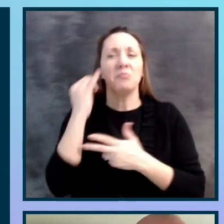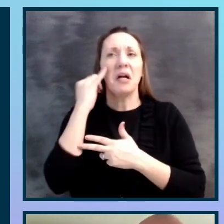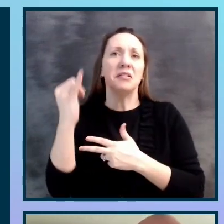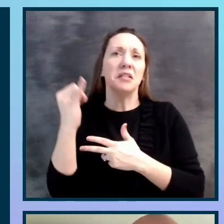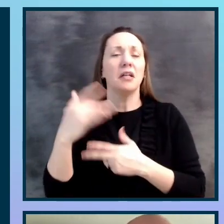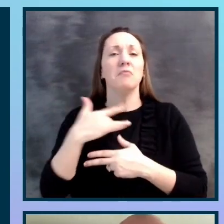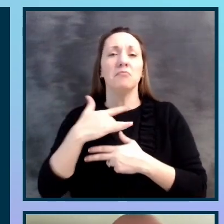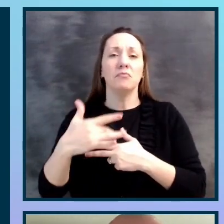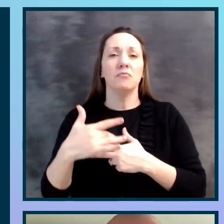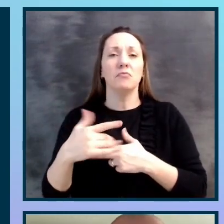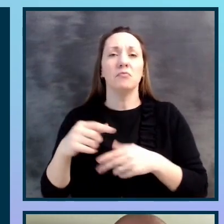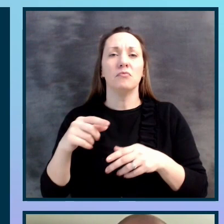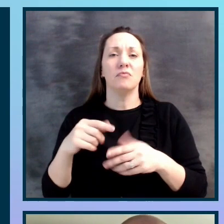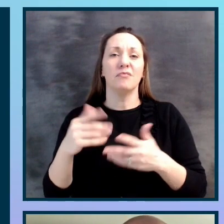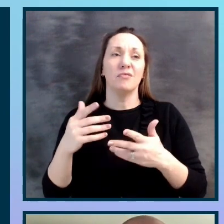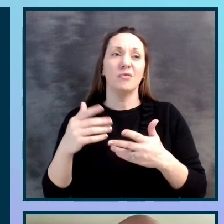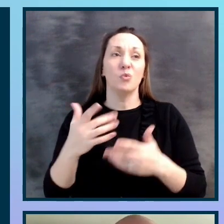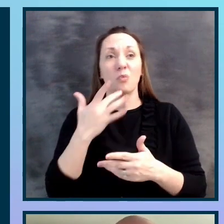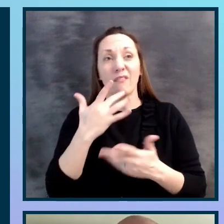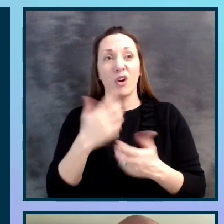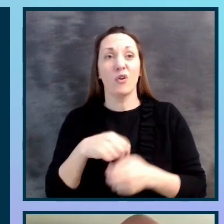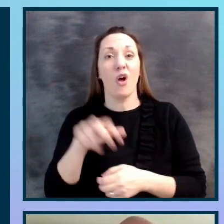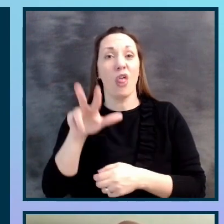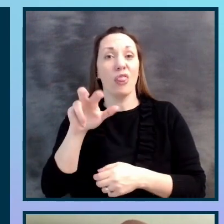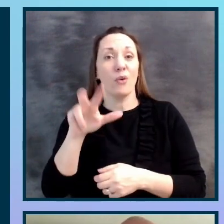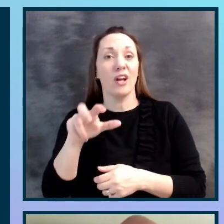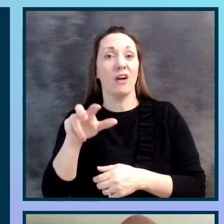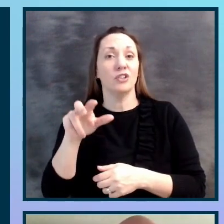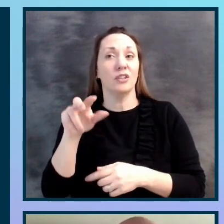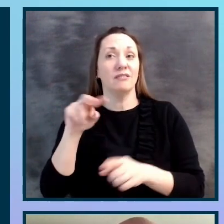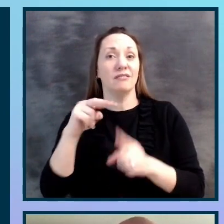for 300 opinions coming back. And that's for each segment.